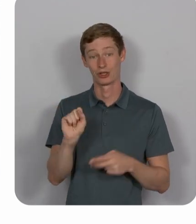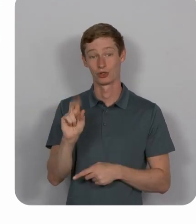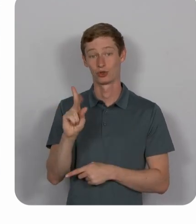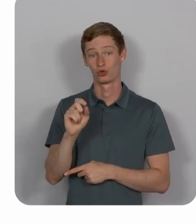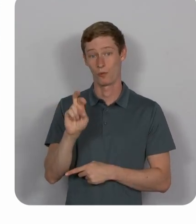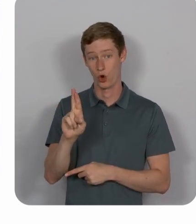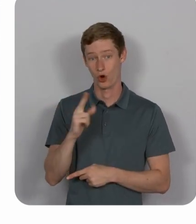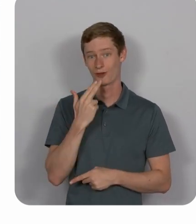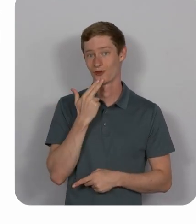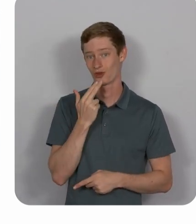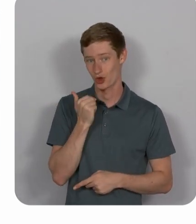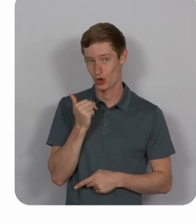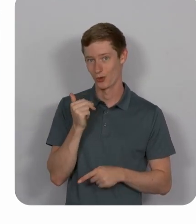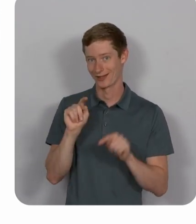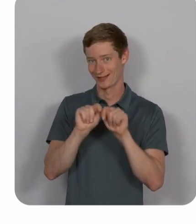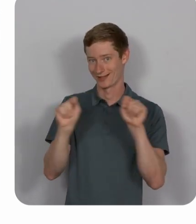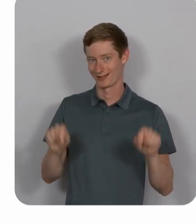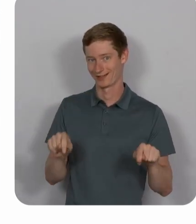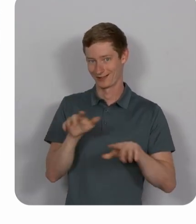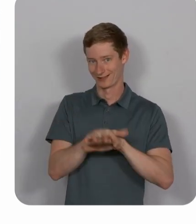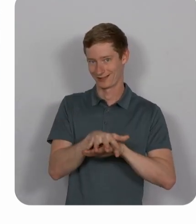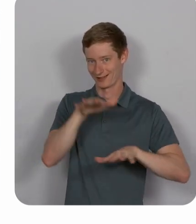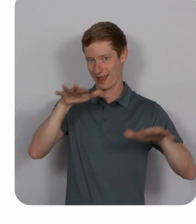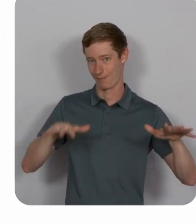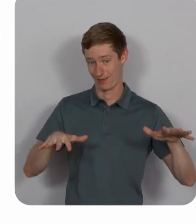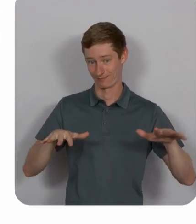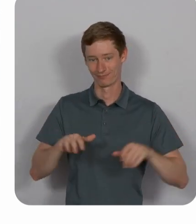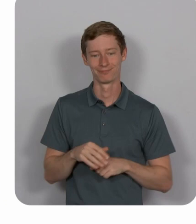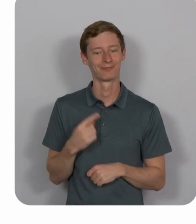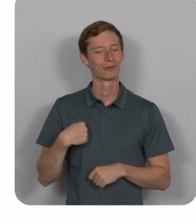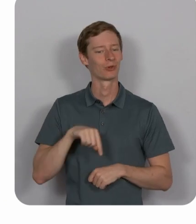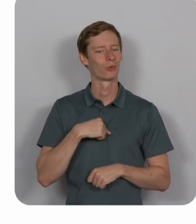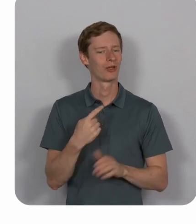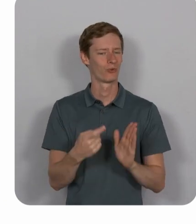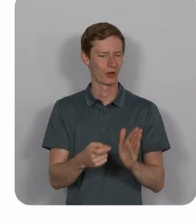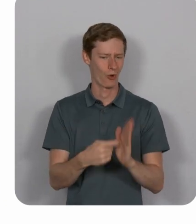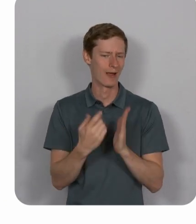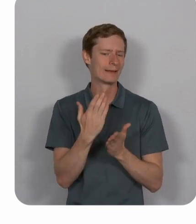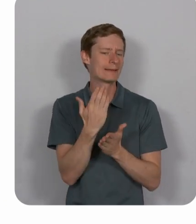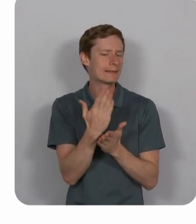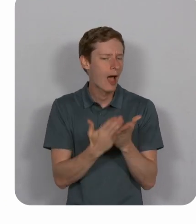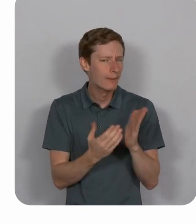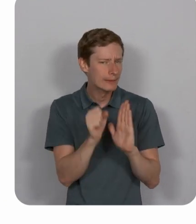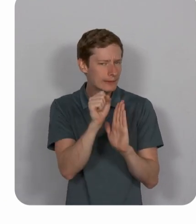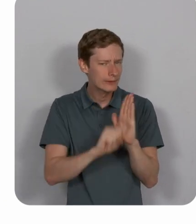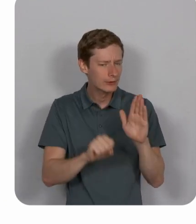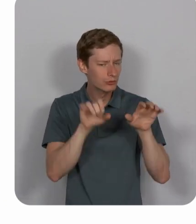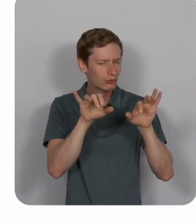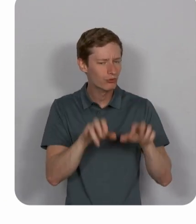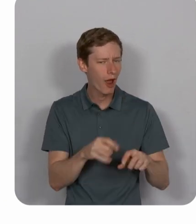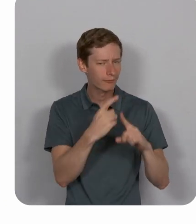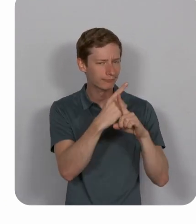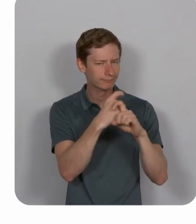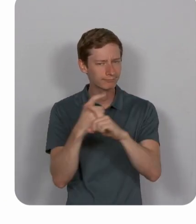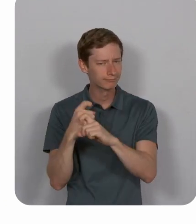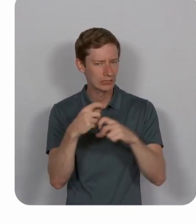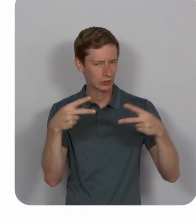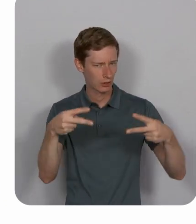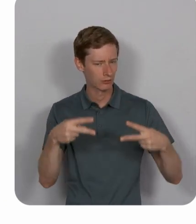Procedural animation will require, of course, some scripting skills to be used. And that brings us to the next topic.